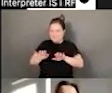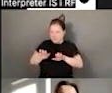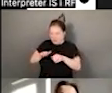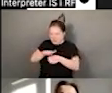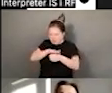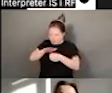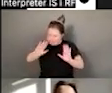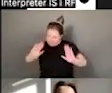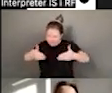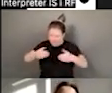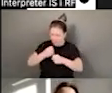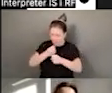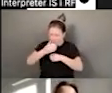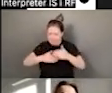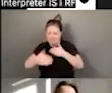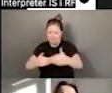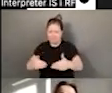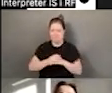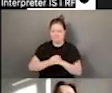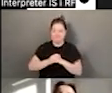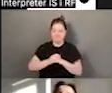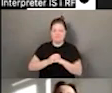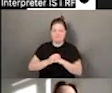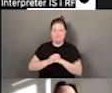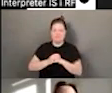So in the consultancy part of the company,